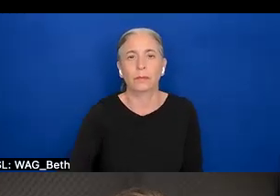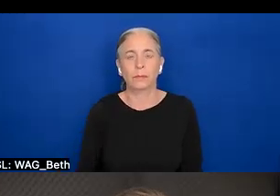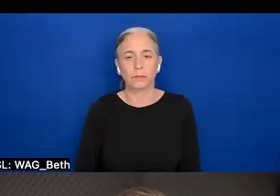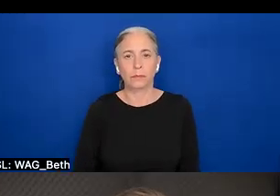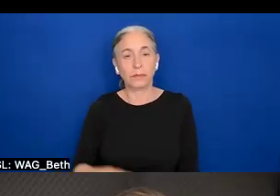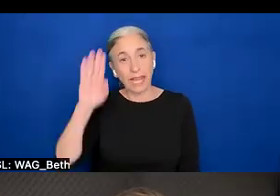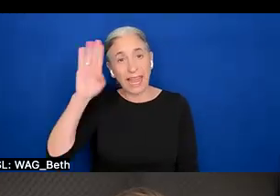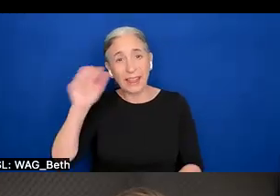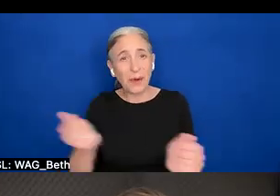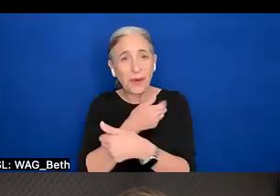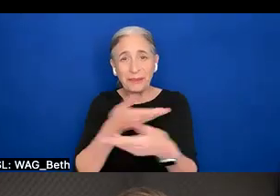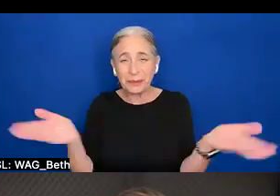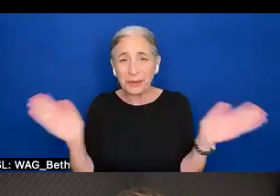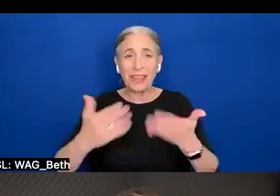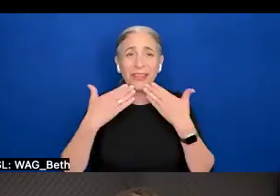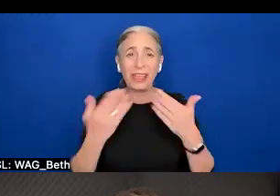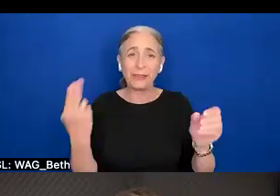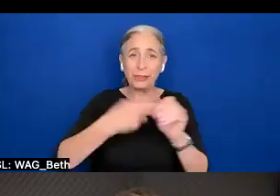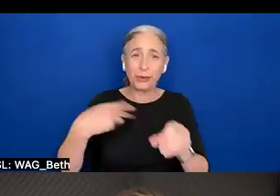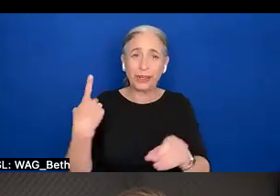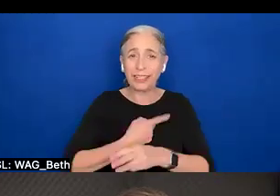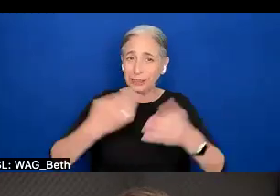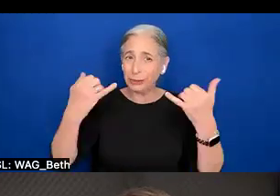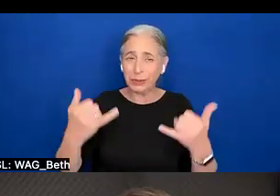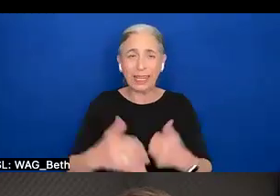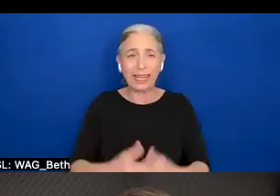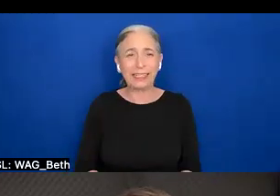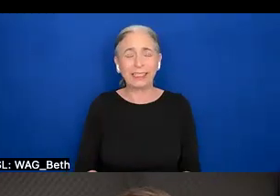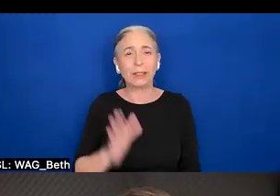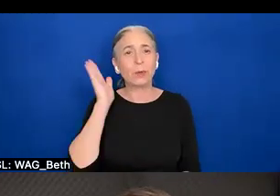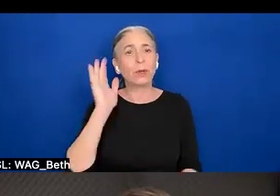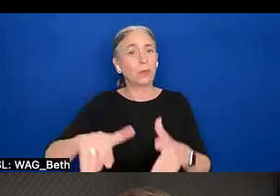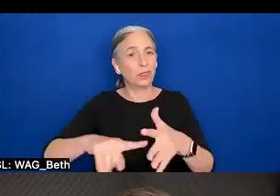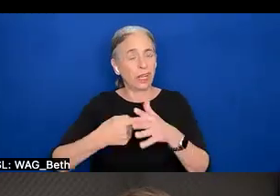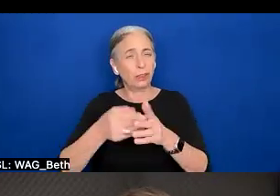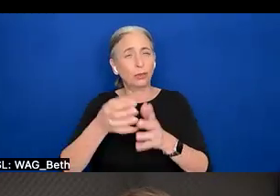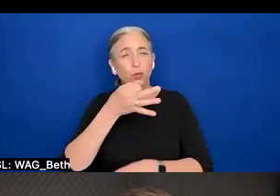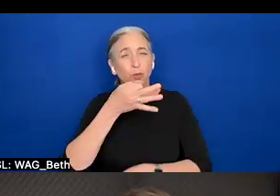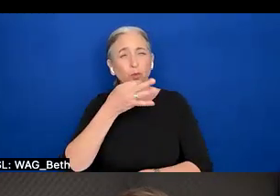Hello, everyone. Thank you very much for joining us today. We're going to get started in just a few minutes.